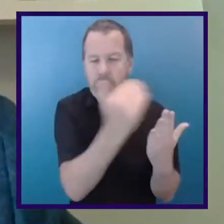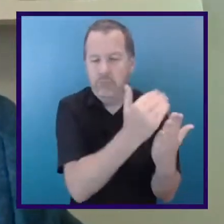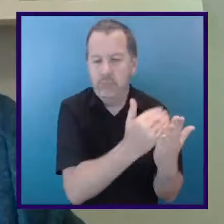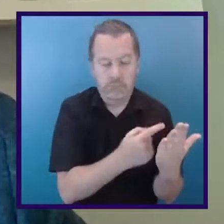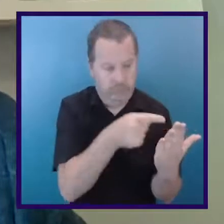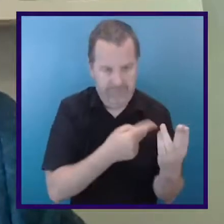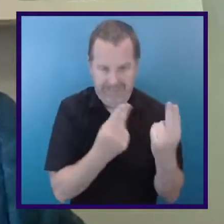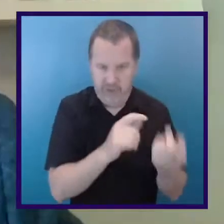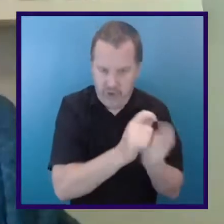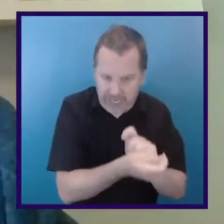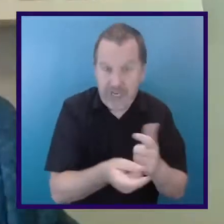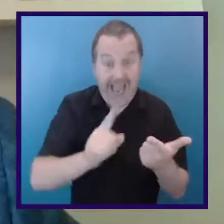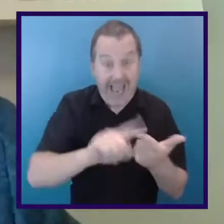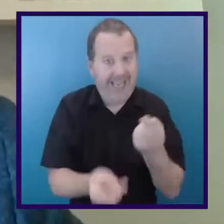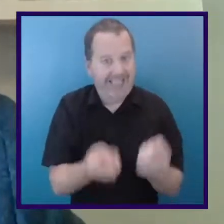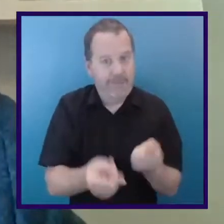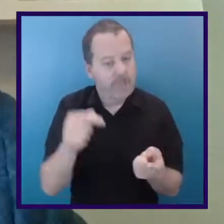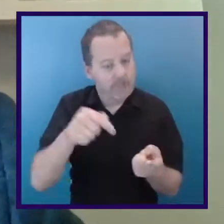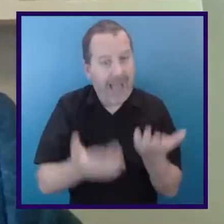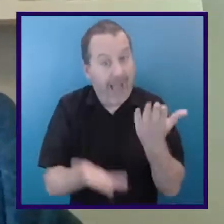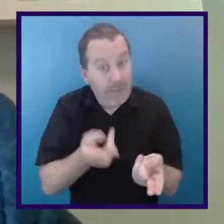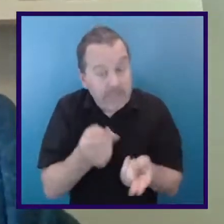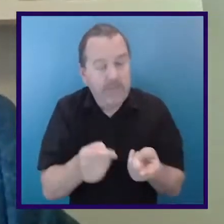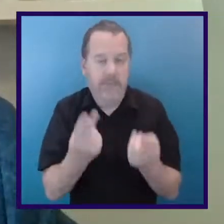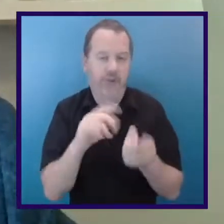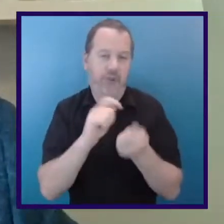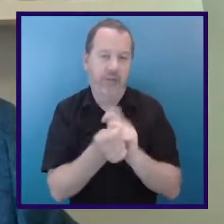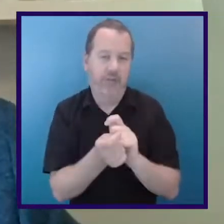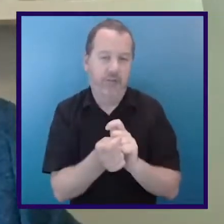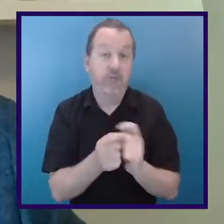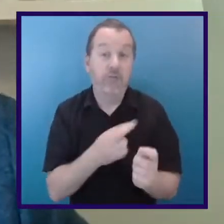in our schools, and what needs to be assessed and how it needs to be assessed in our schools.